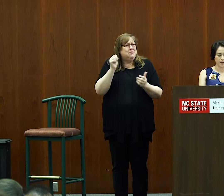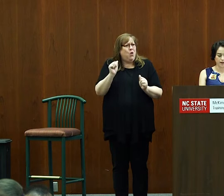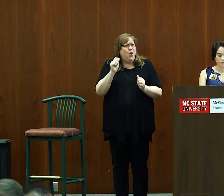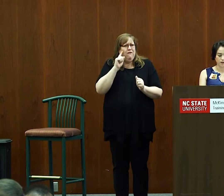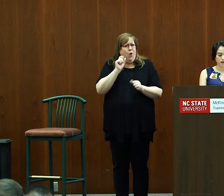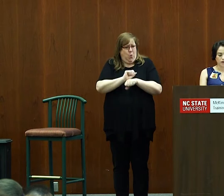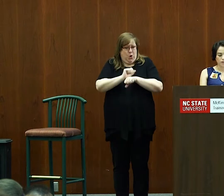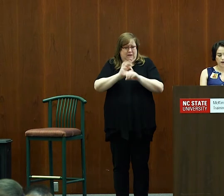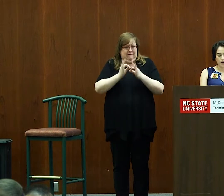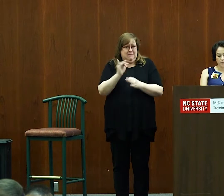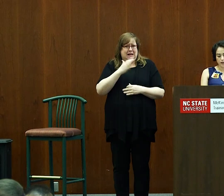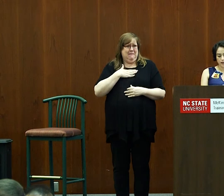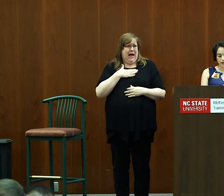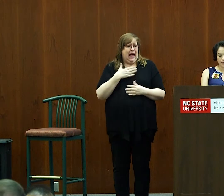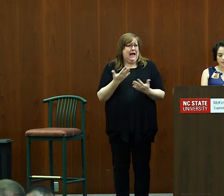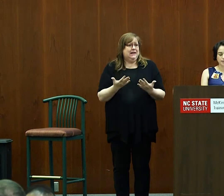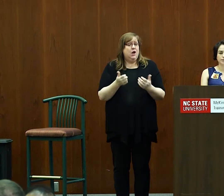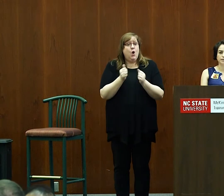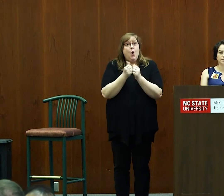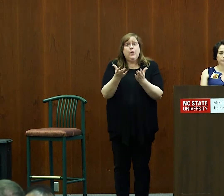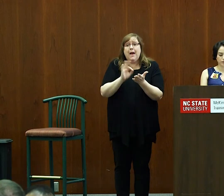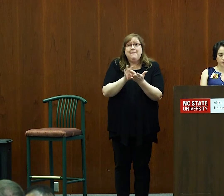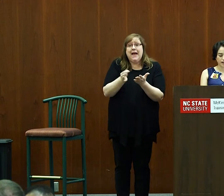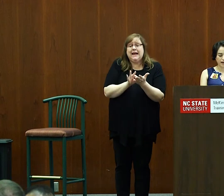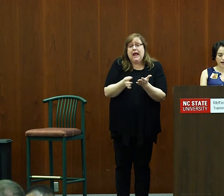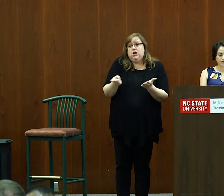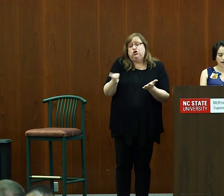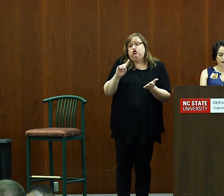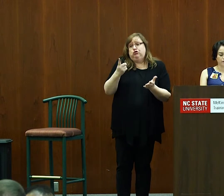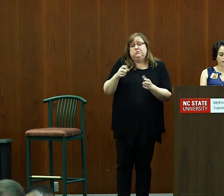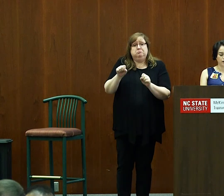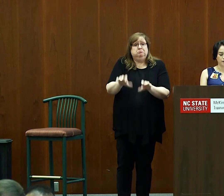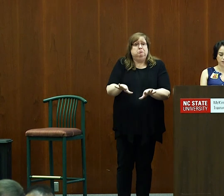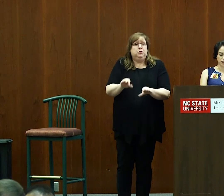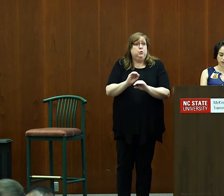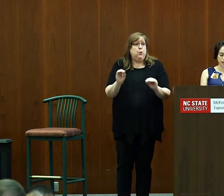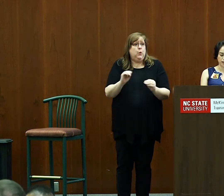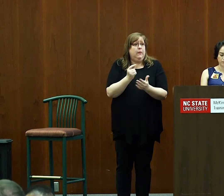Without Medicaid she simply wouldn't have got the therapy she needed.